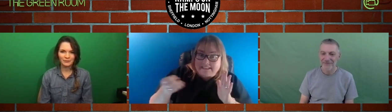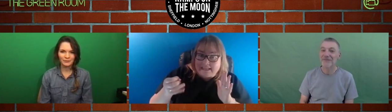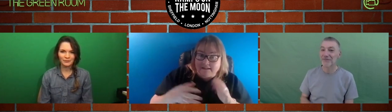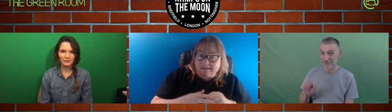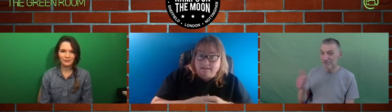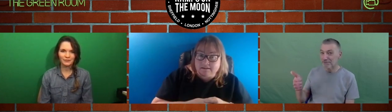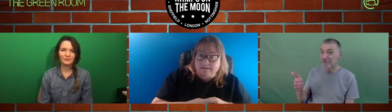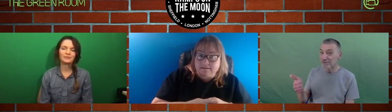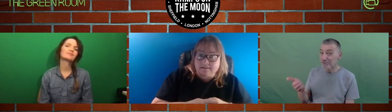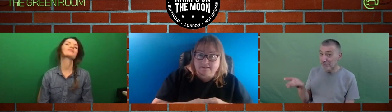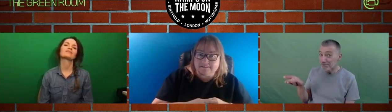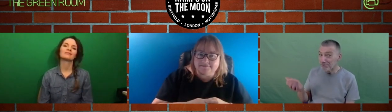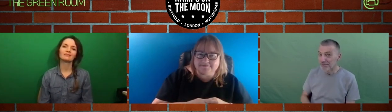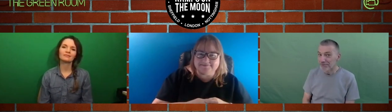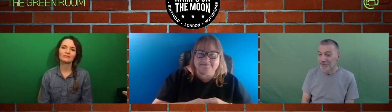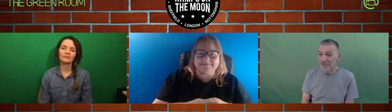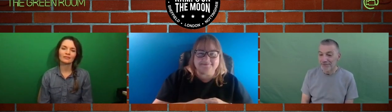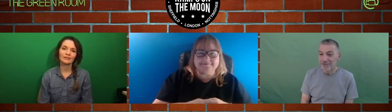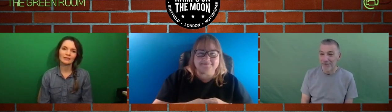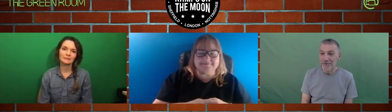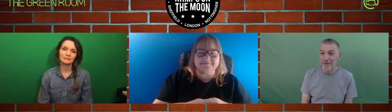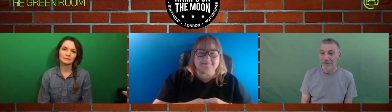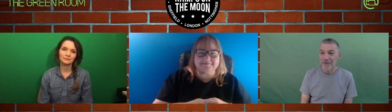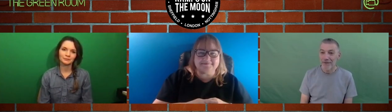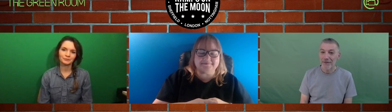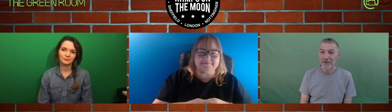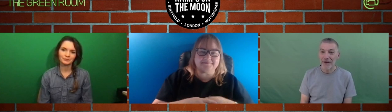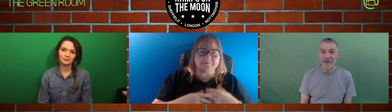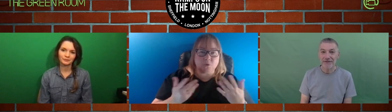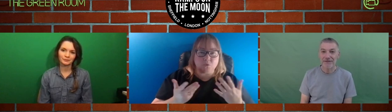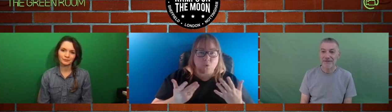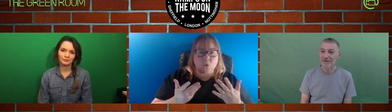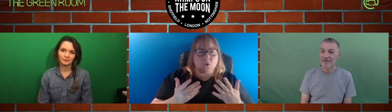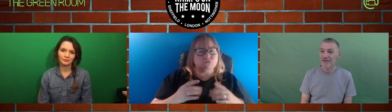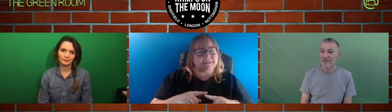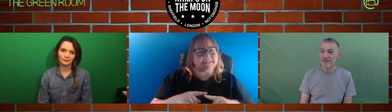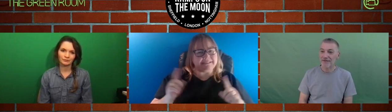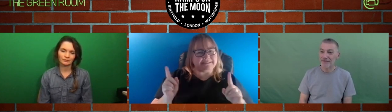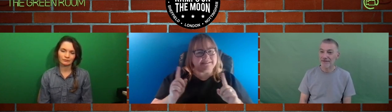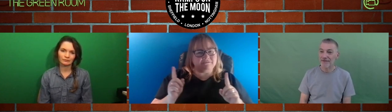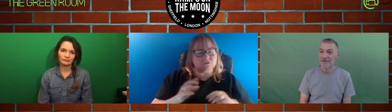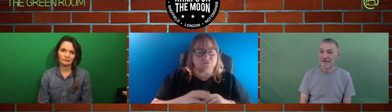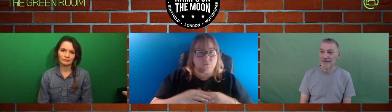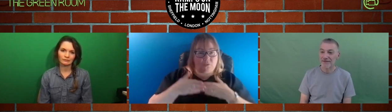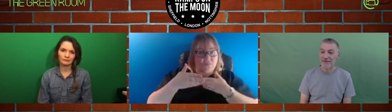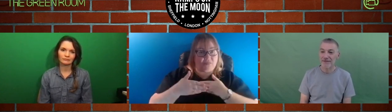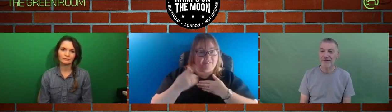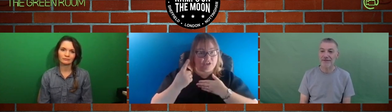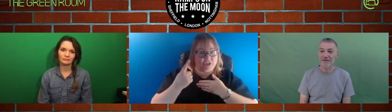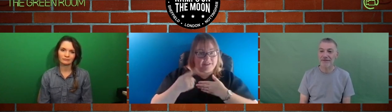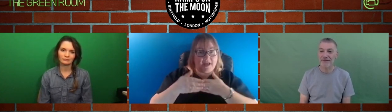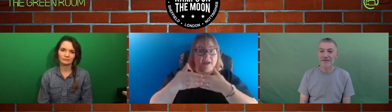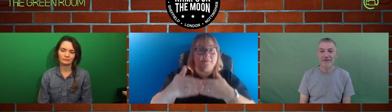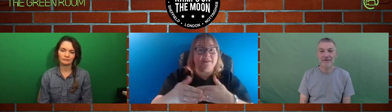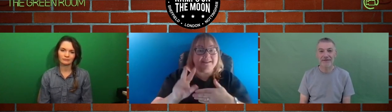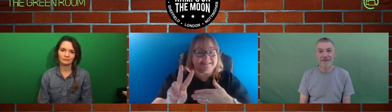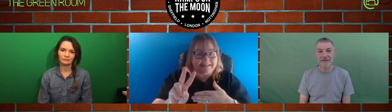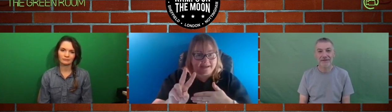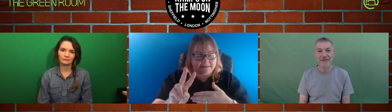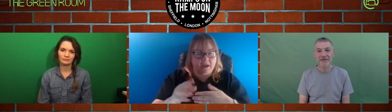So it was quite different first time and second time round, but when we first did the show which is when we performed live